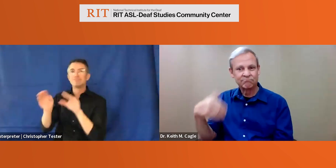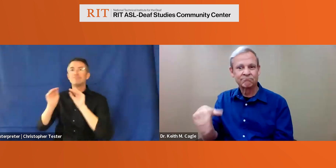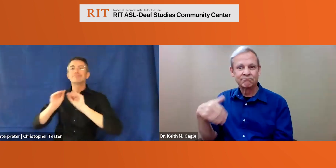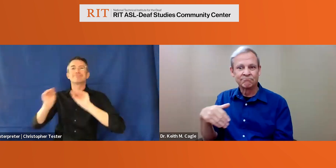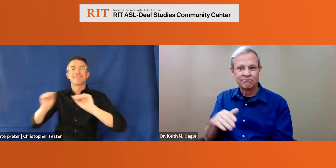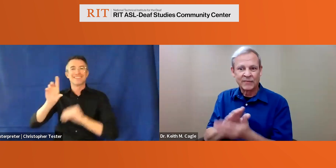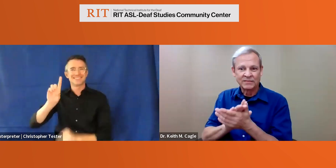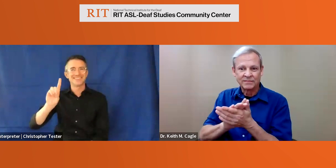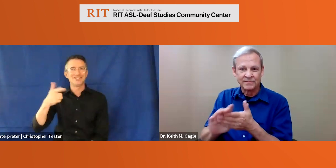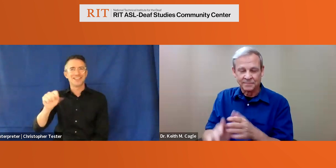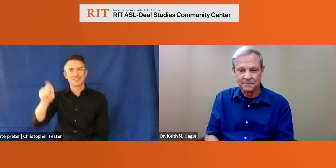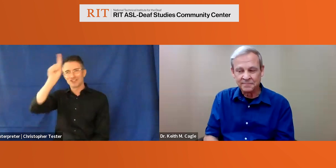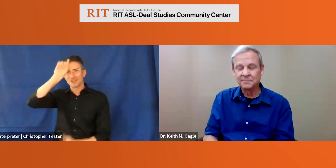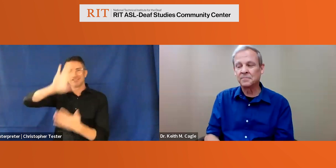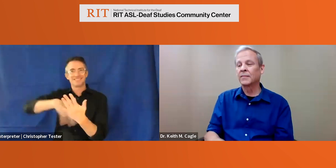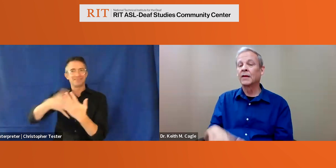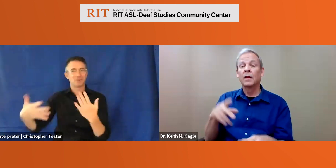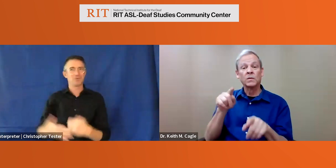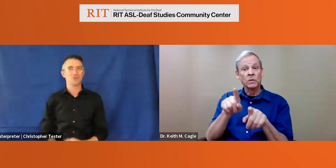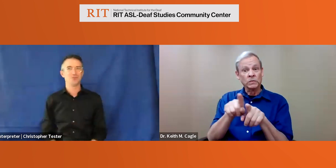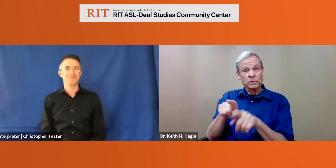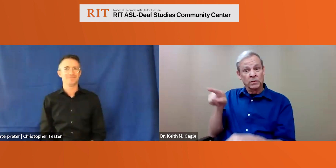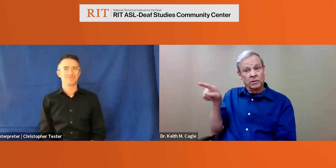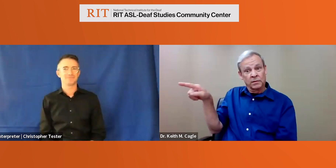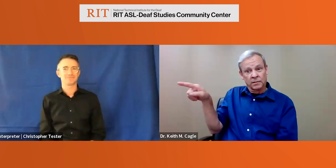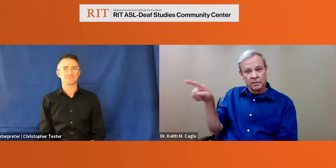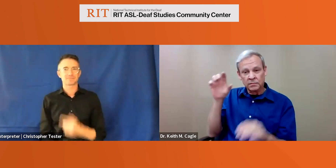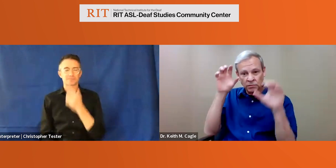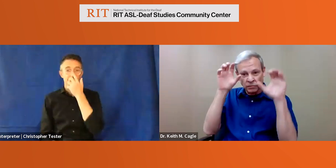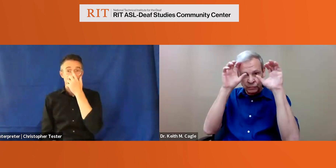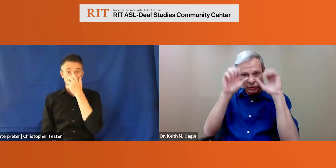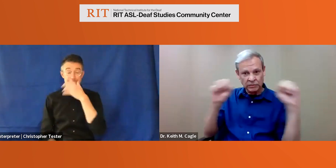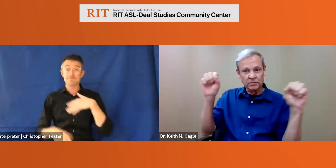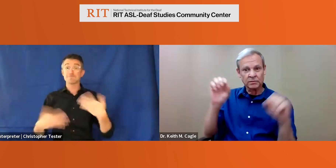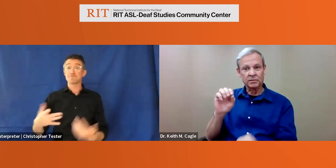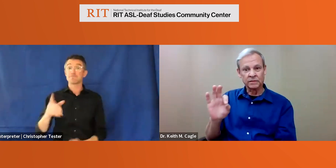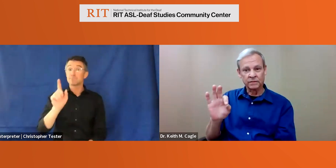He also teaches DGS in Germany as well.